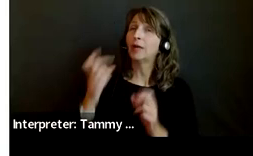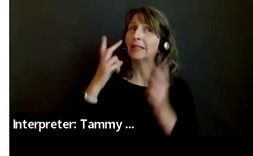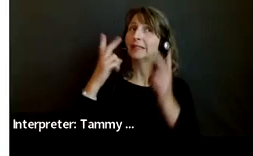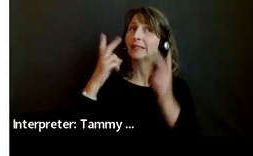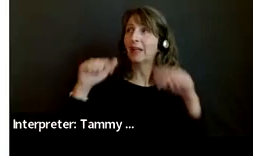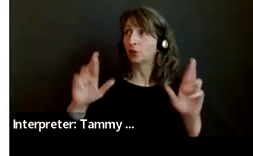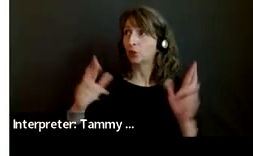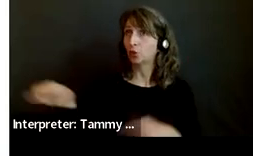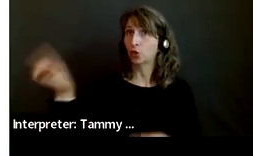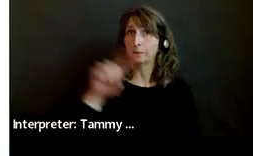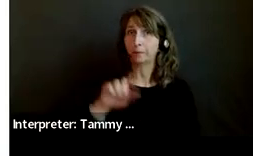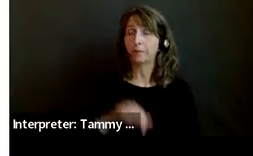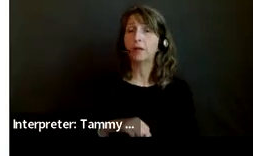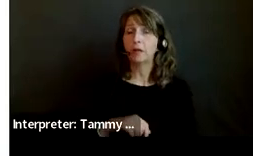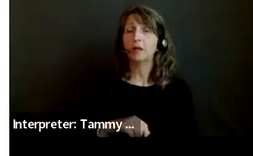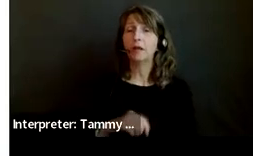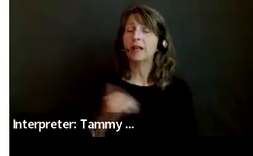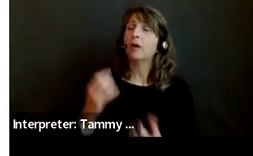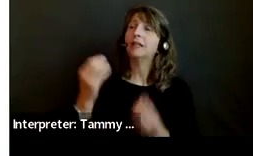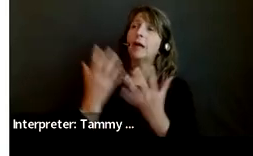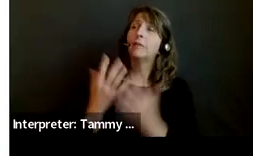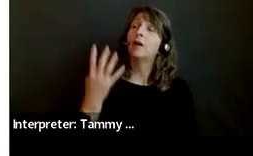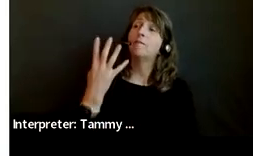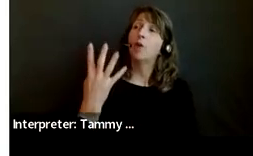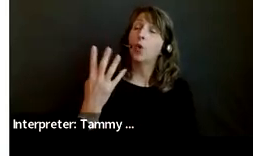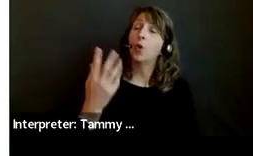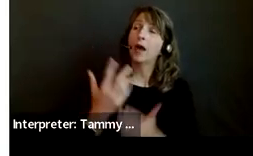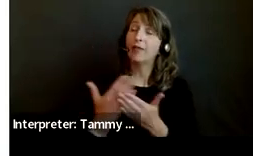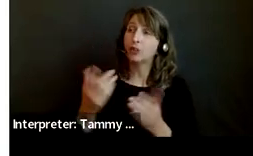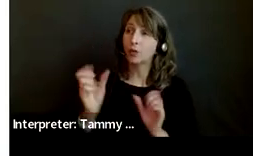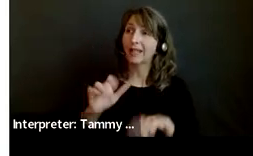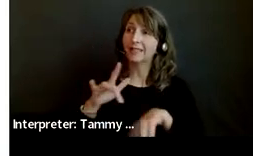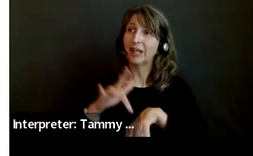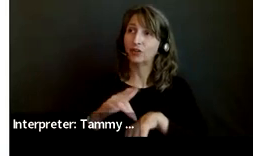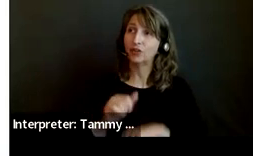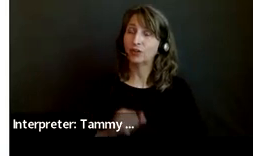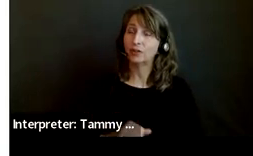What are 4 things you can touch? What are 3 things that you can smell, so on and so forth.